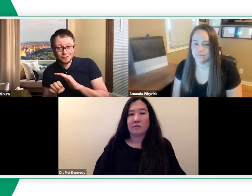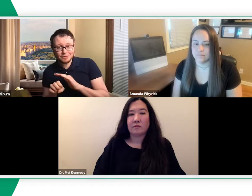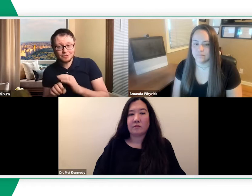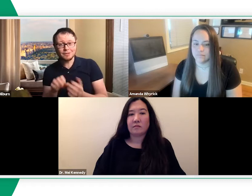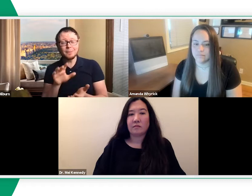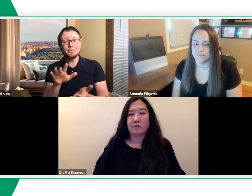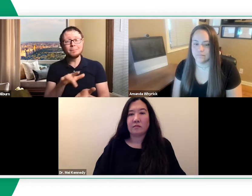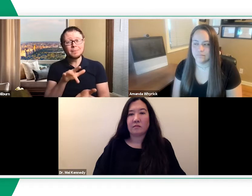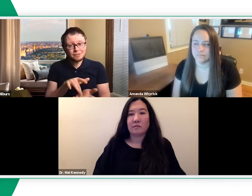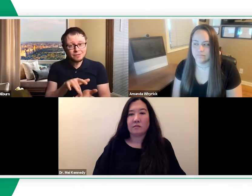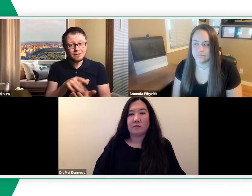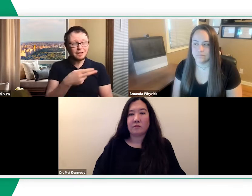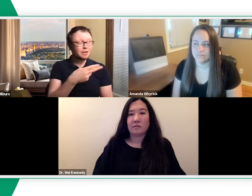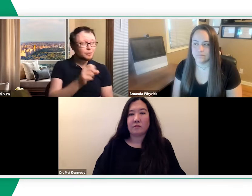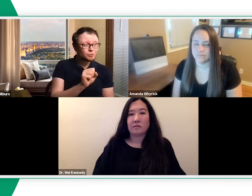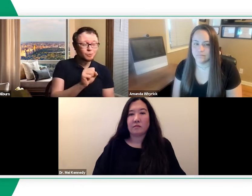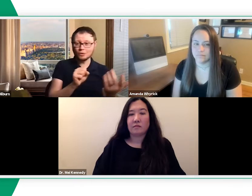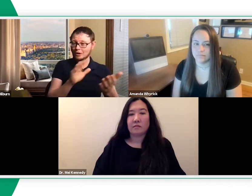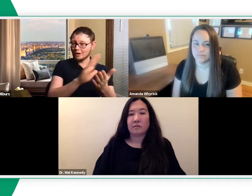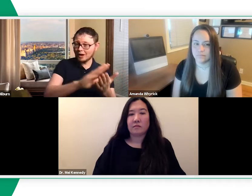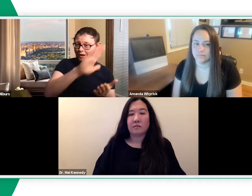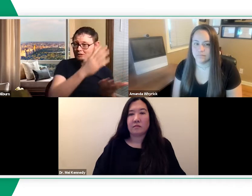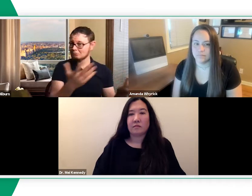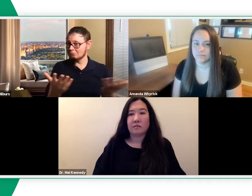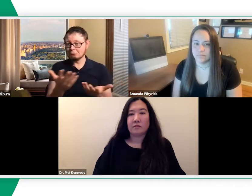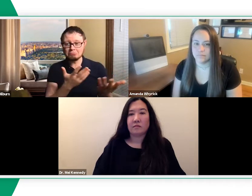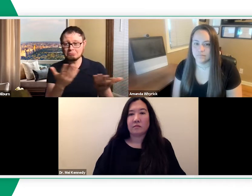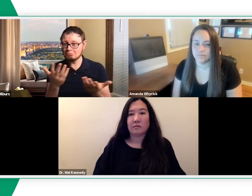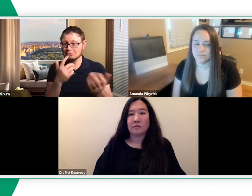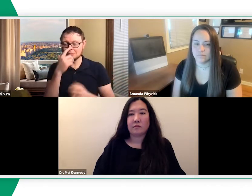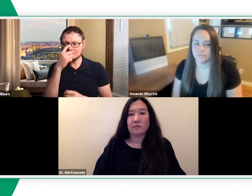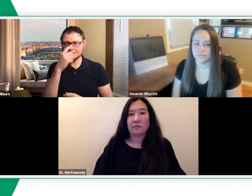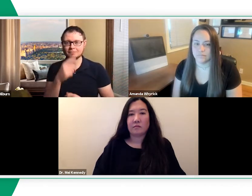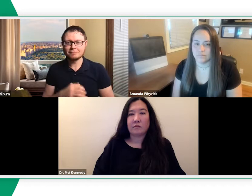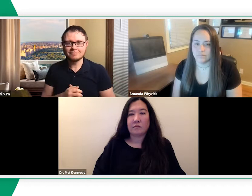And I would like to hear what's your main area of focus is: elementary school, middle